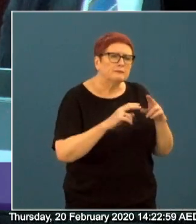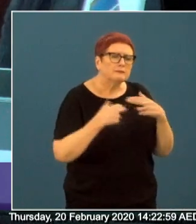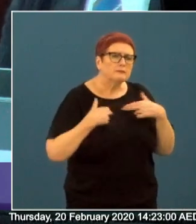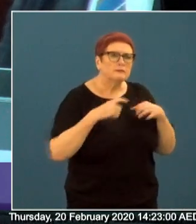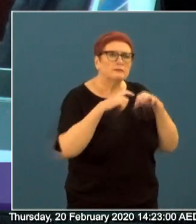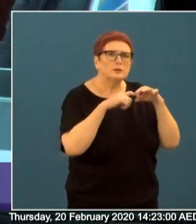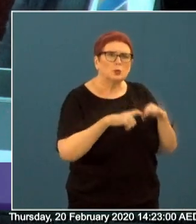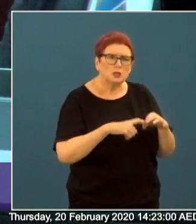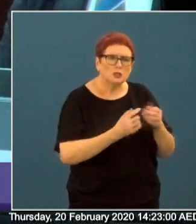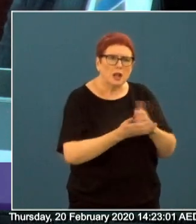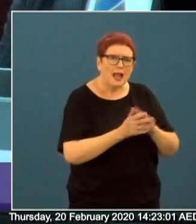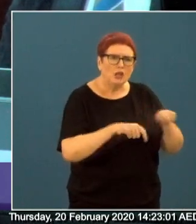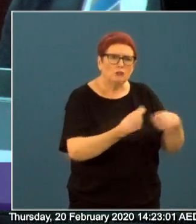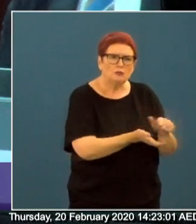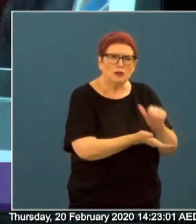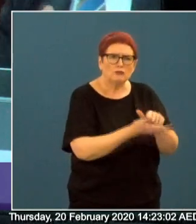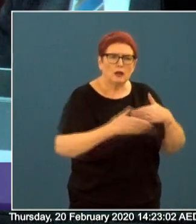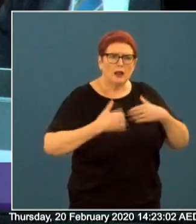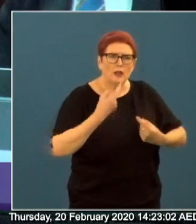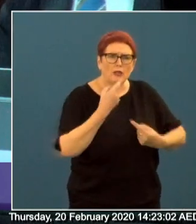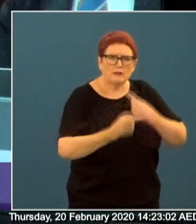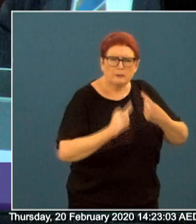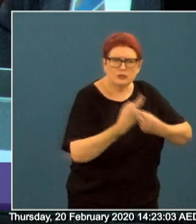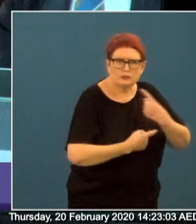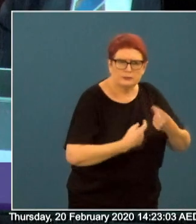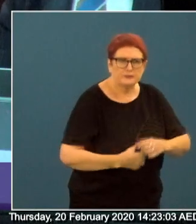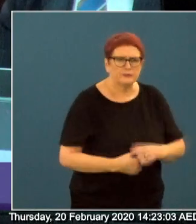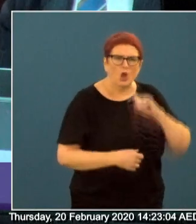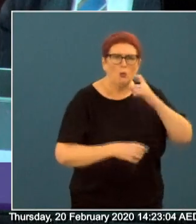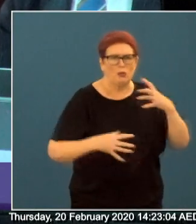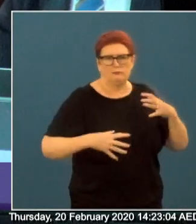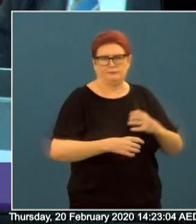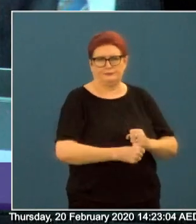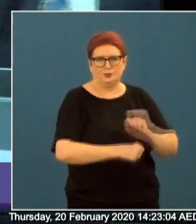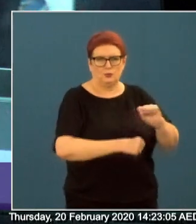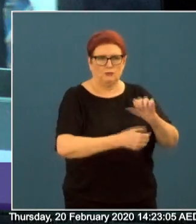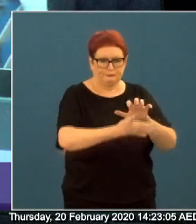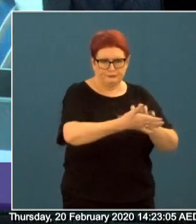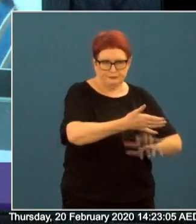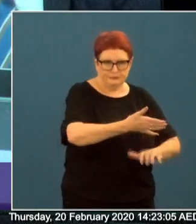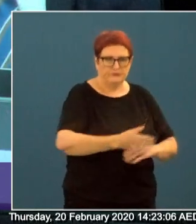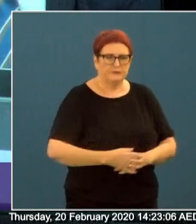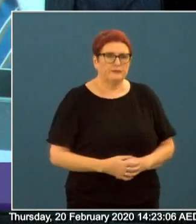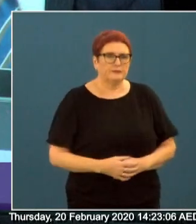This is paragraph 224 and following. In summary, it's the need for consumer health information